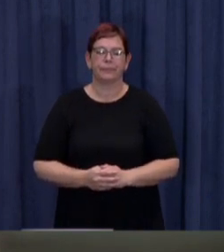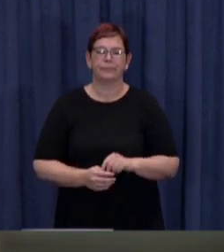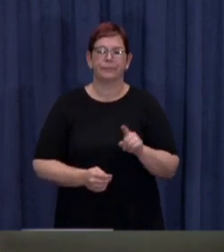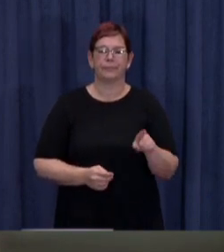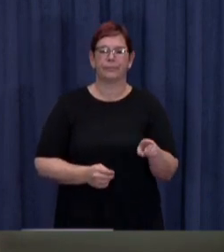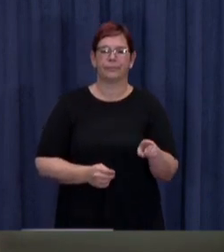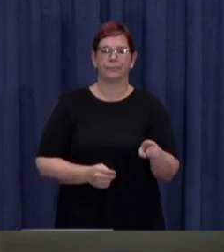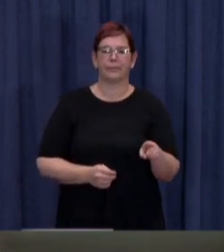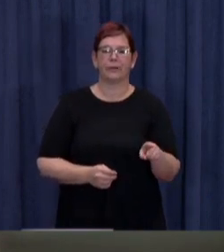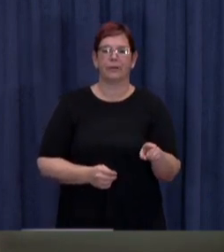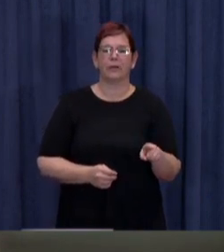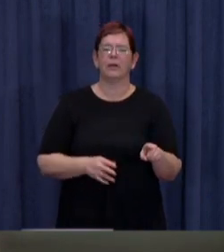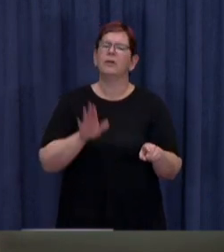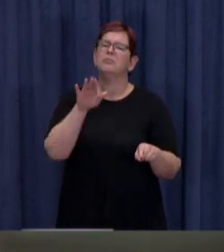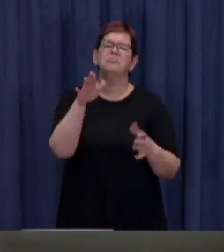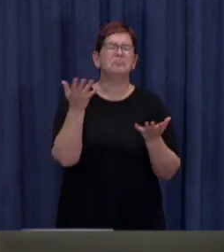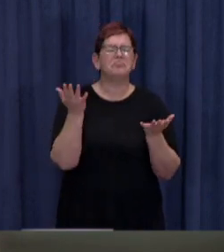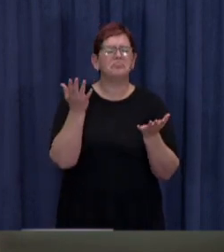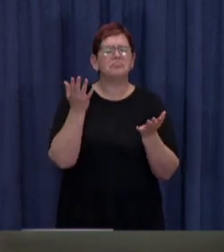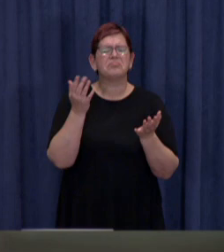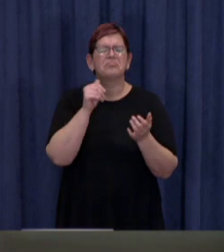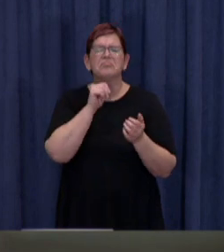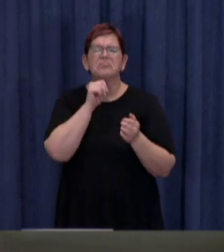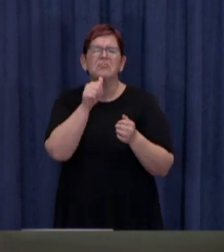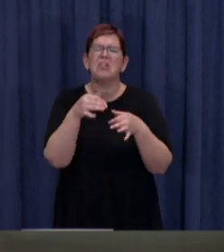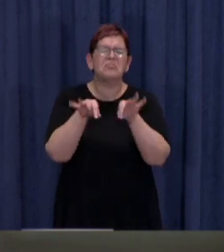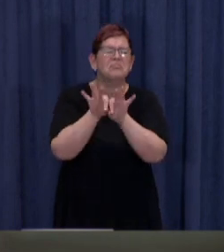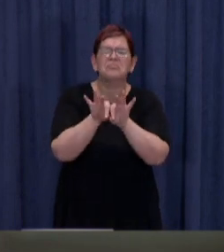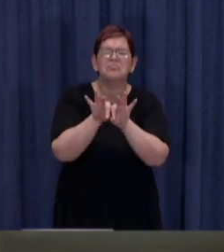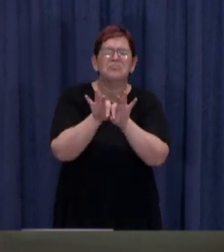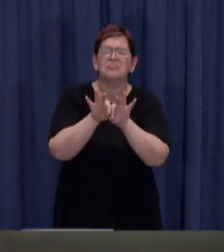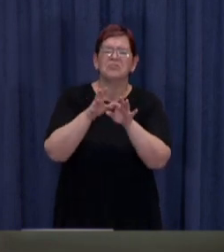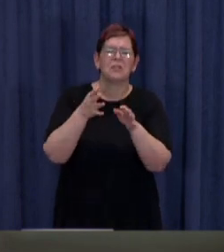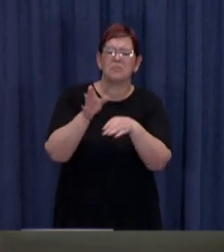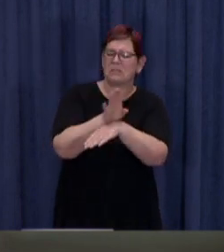there's a lot of focus on construction workers in fact a bunch of them walked